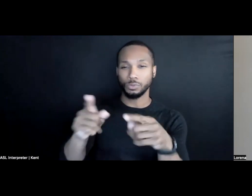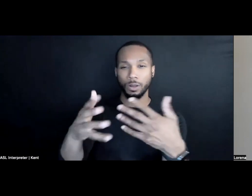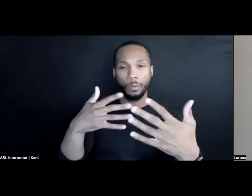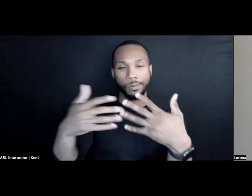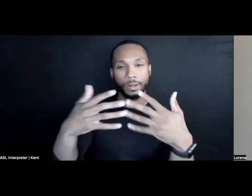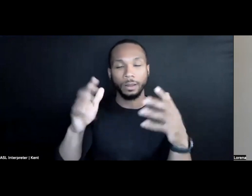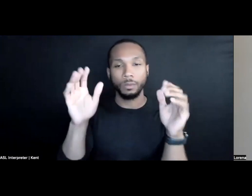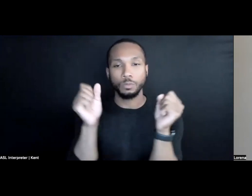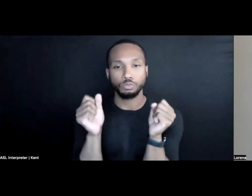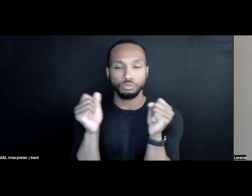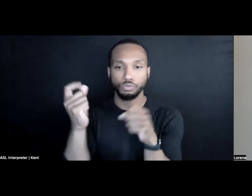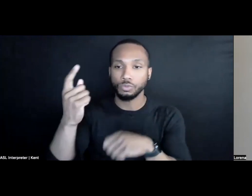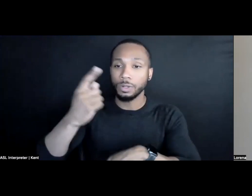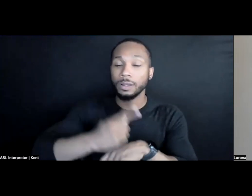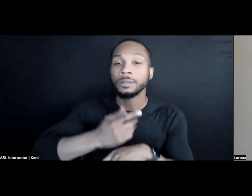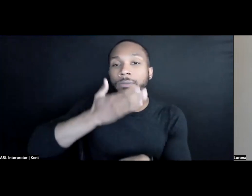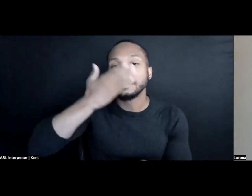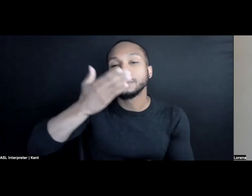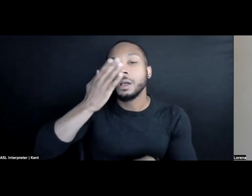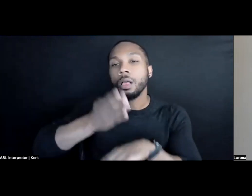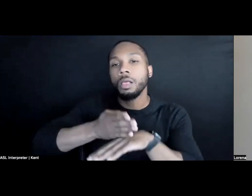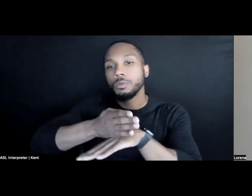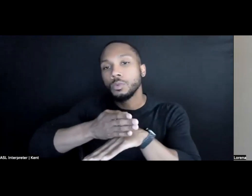the smell of the wood stove in the middle of the sewing room,